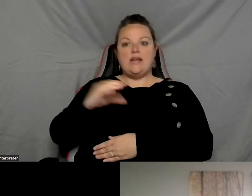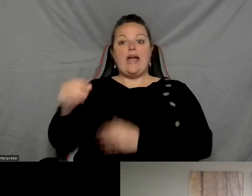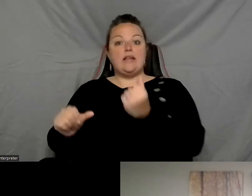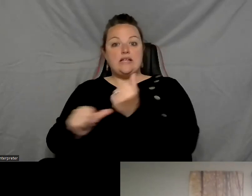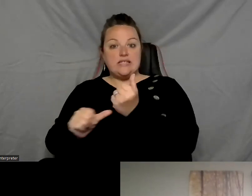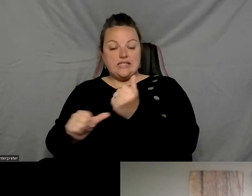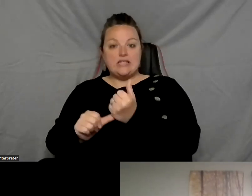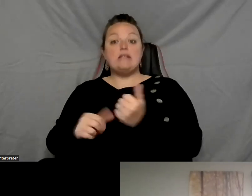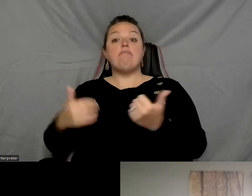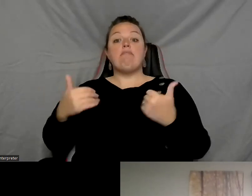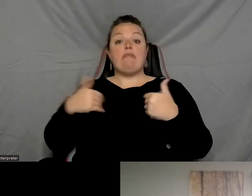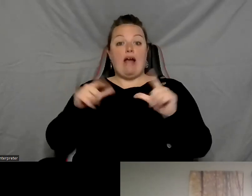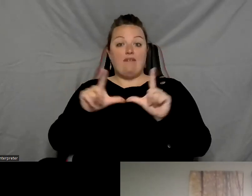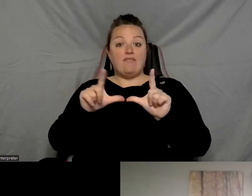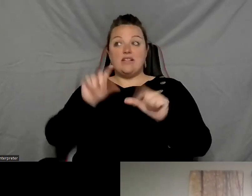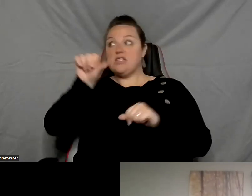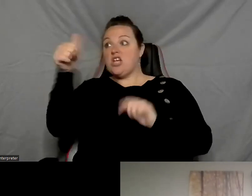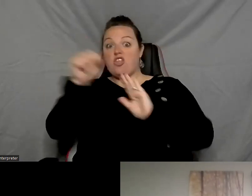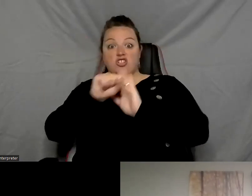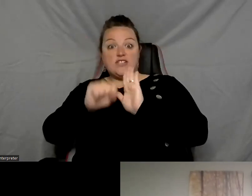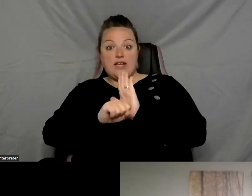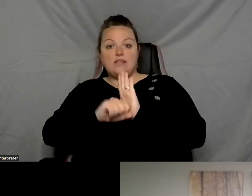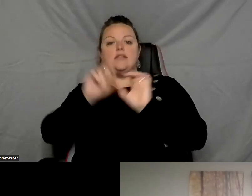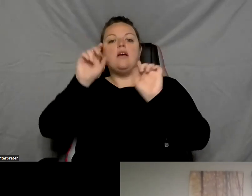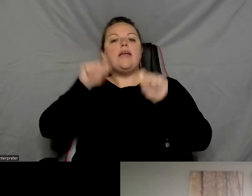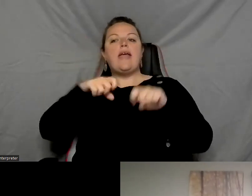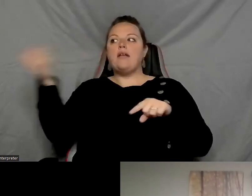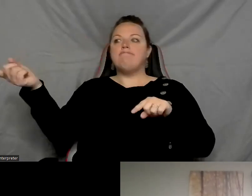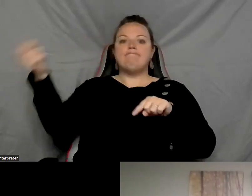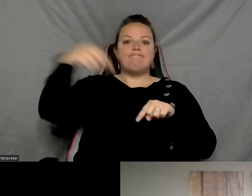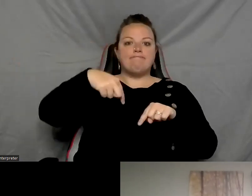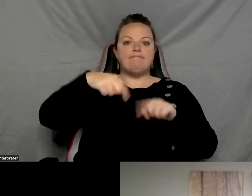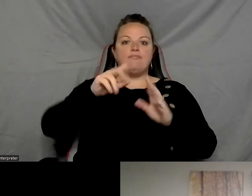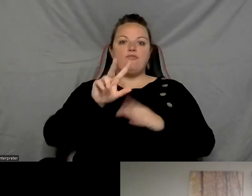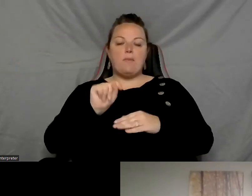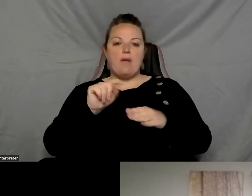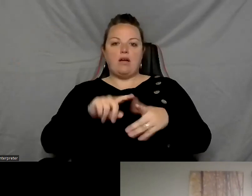licensed in other states to come to Vermont and begin their employment positions more